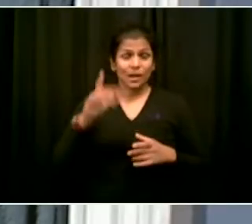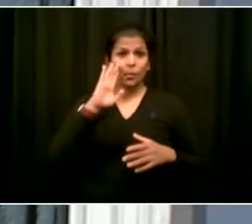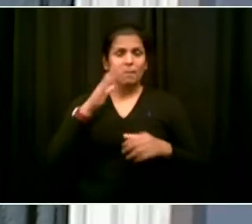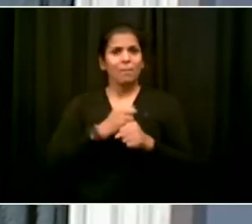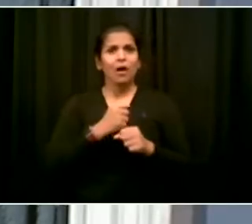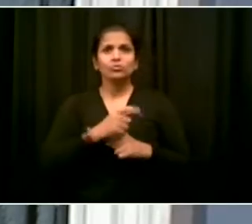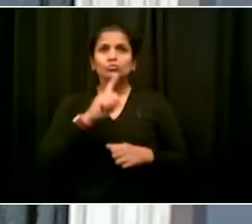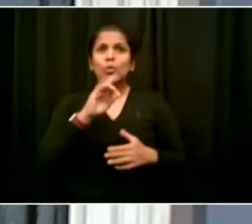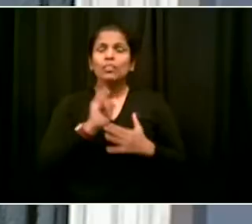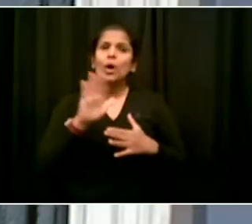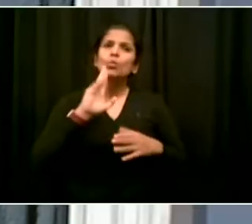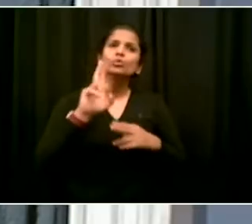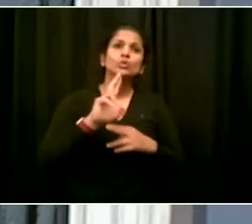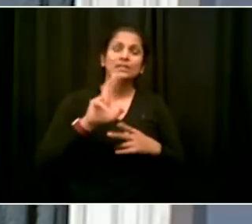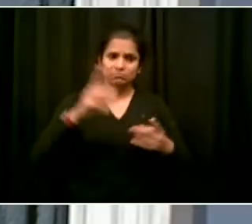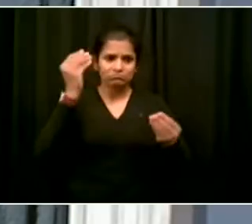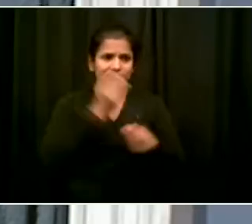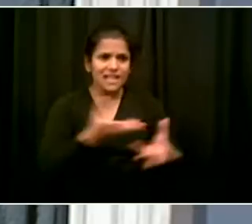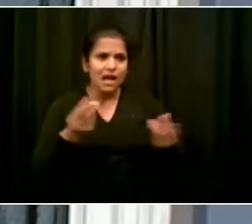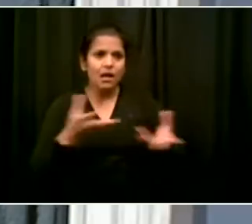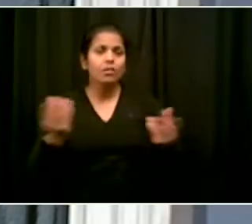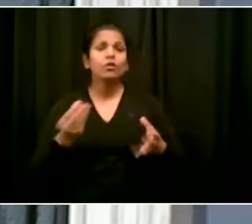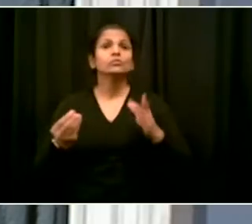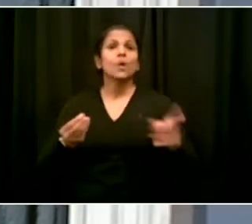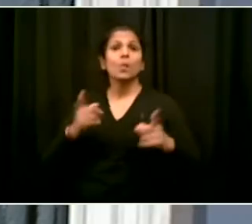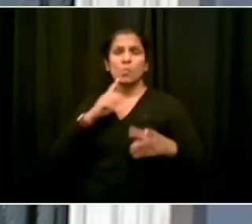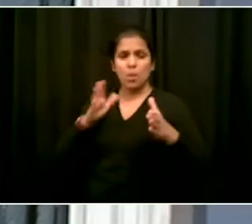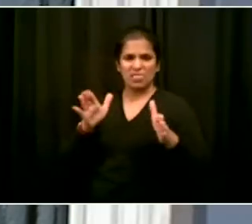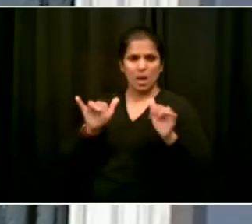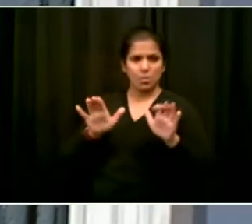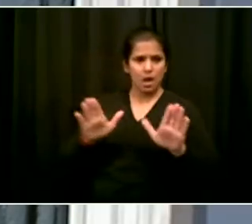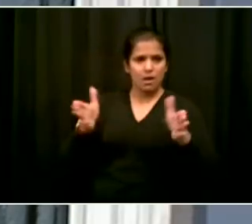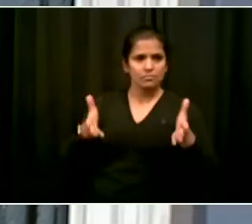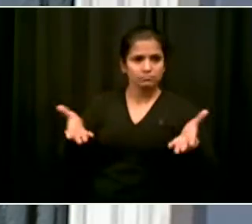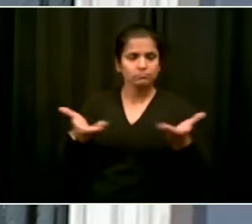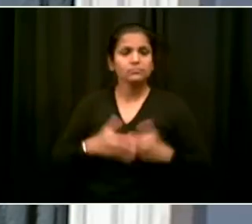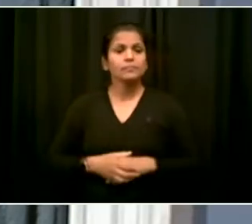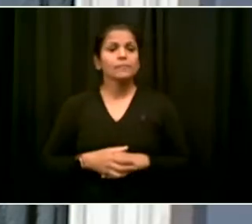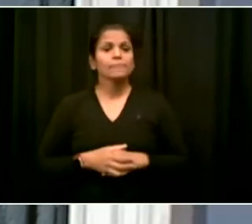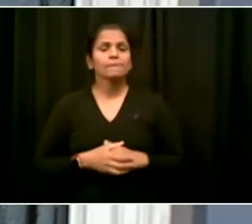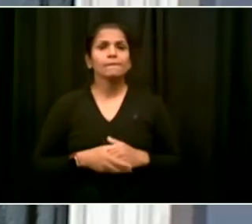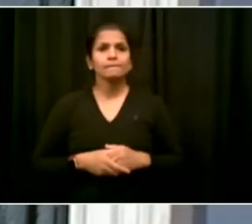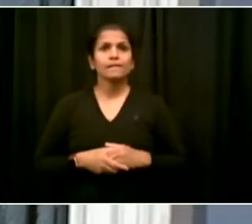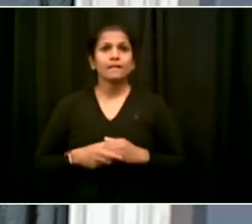FUNDAMENTAL COMMITMENT AS CULTIVAR COVID- 19 9 ERSPSPSONE. MAKING SURE WE